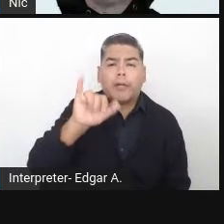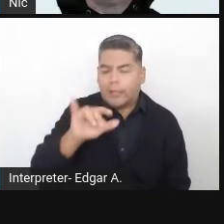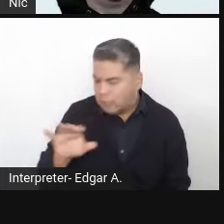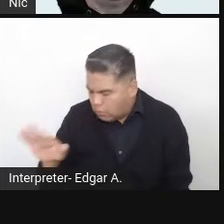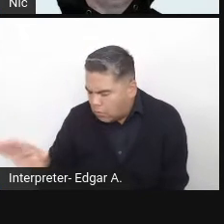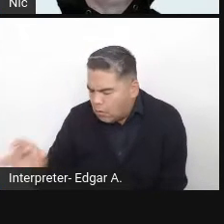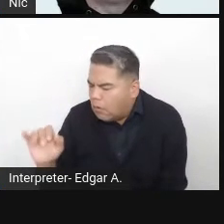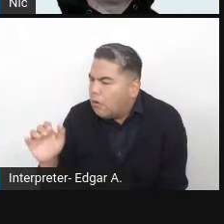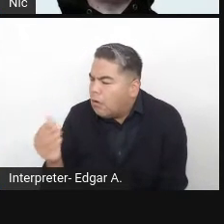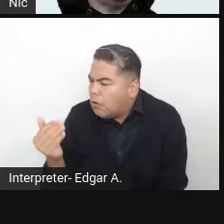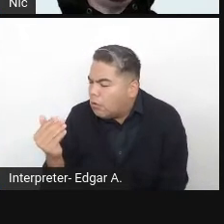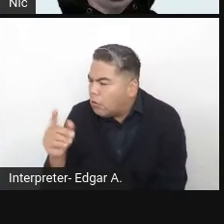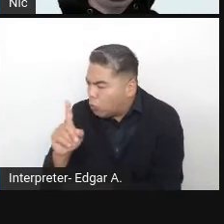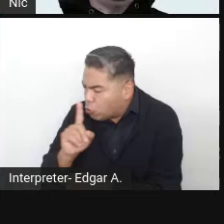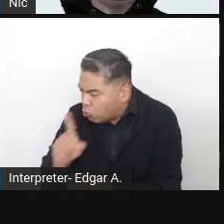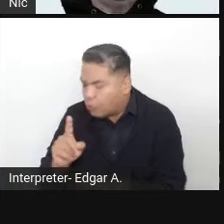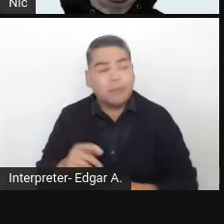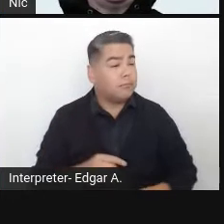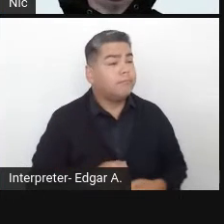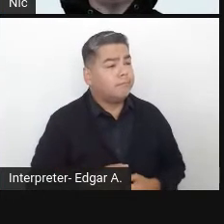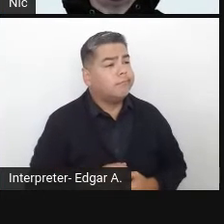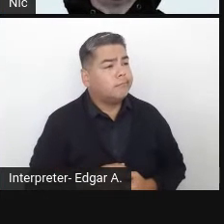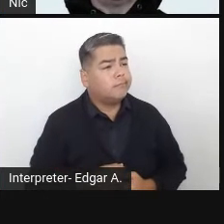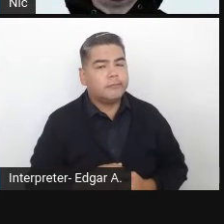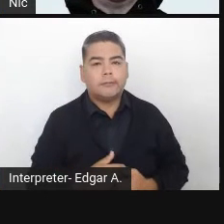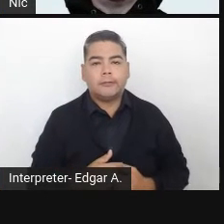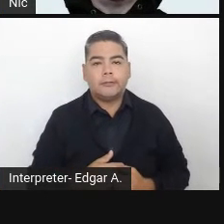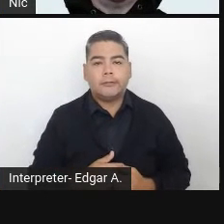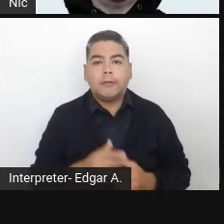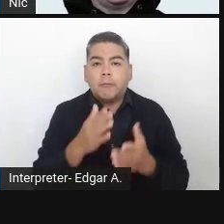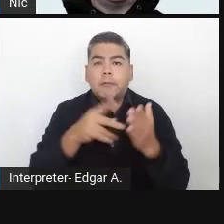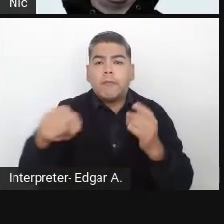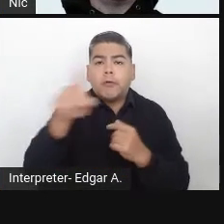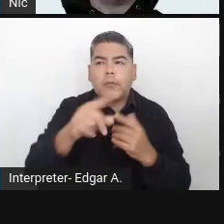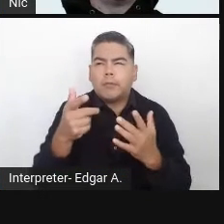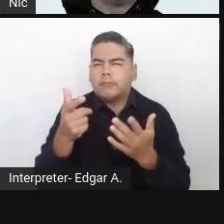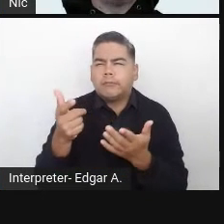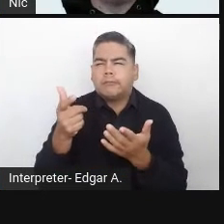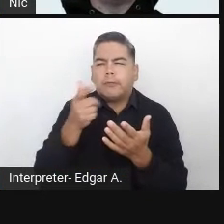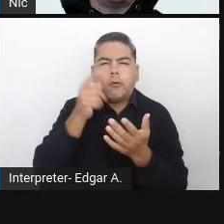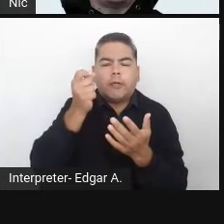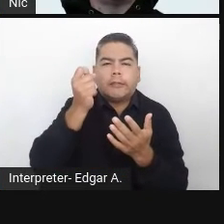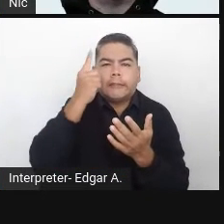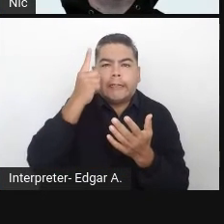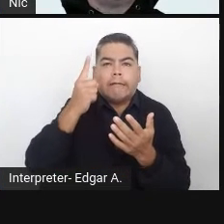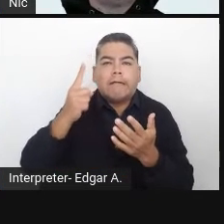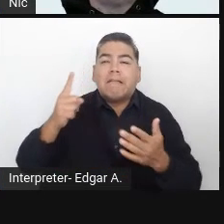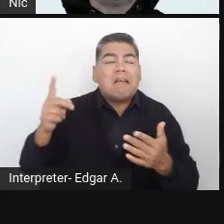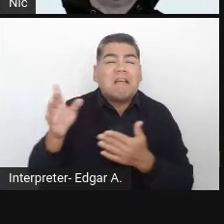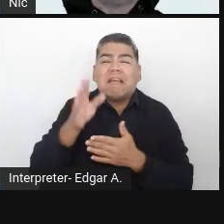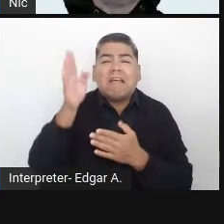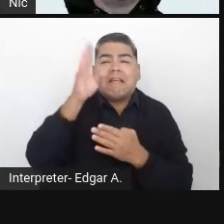The thing is, for those of you that aren't familiar with the accessibility guidelines, there never was a WCAG 1.2.